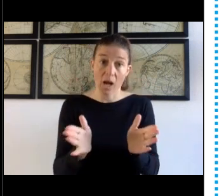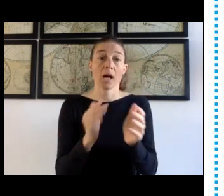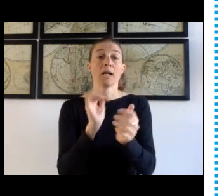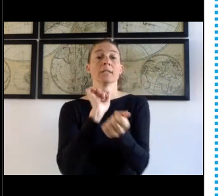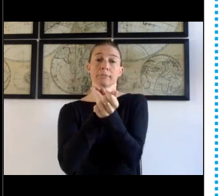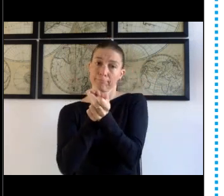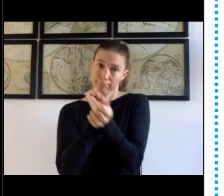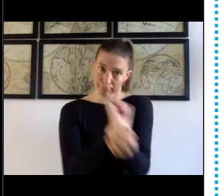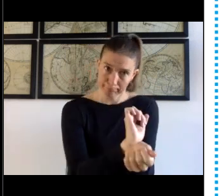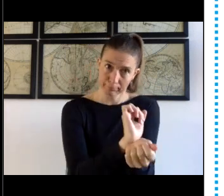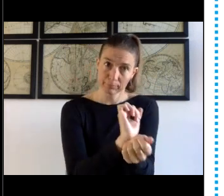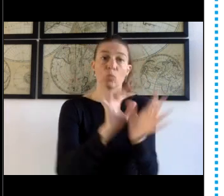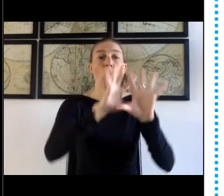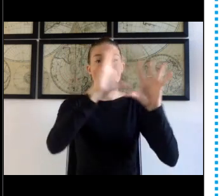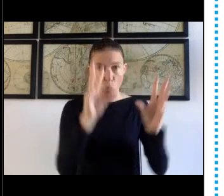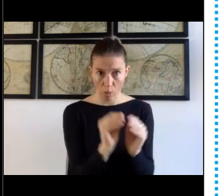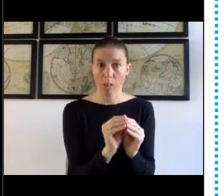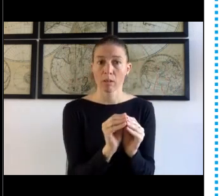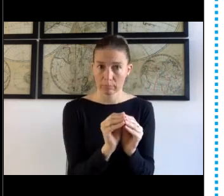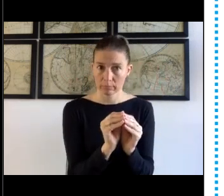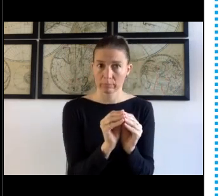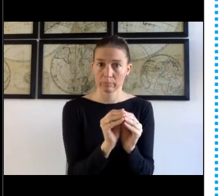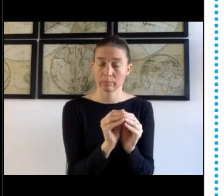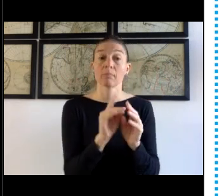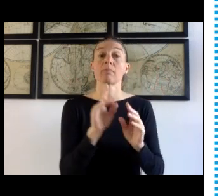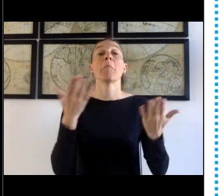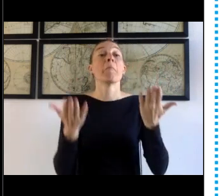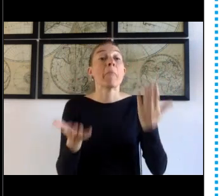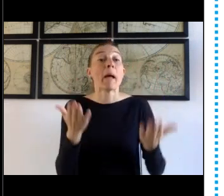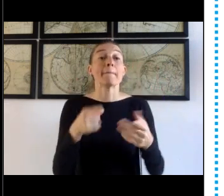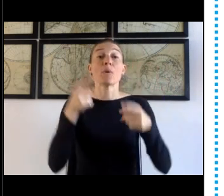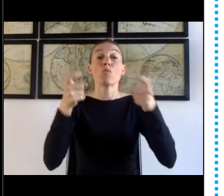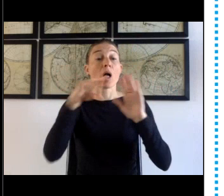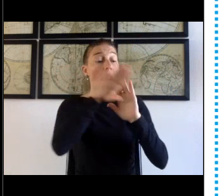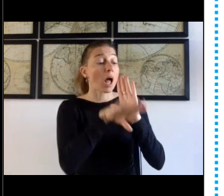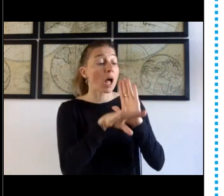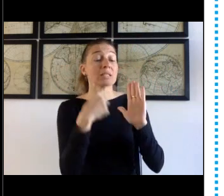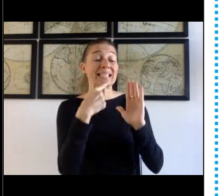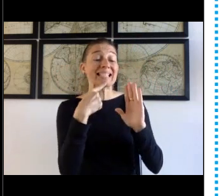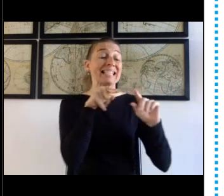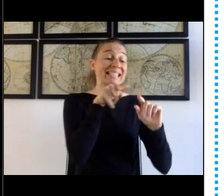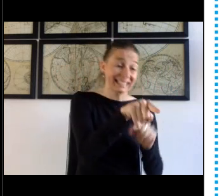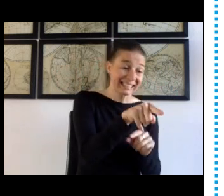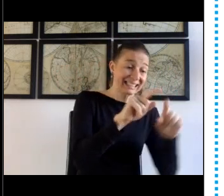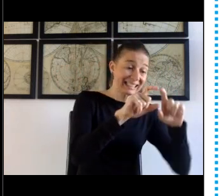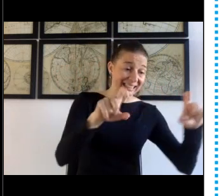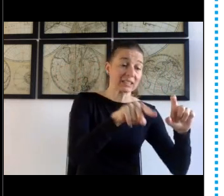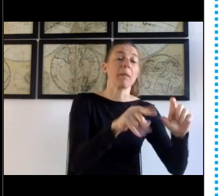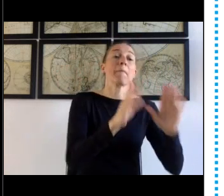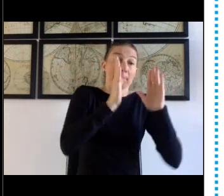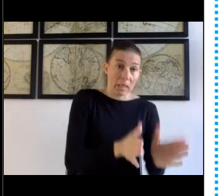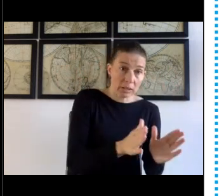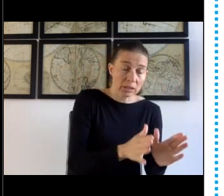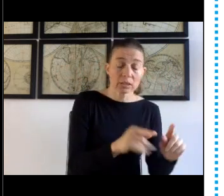to do in certain parts. So the regulation itself will mention on certain provisions they can have exemptions.